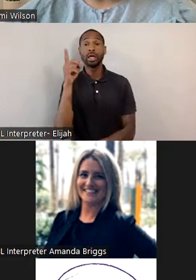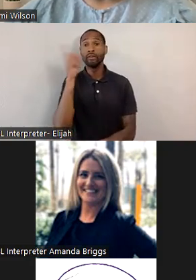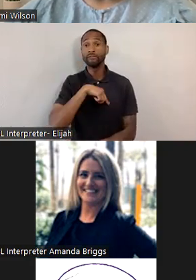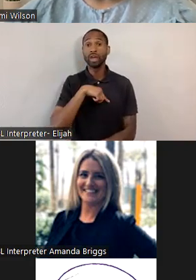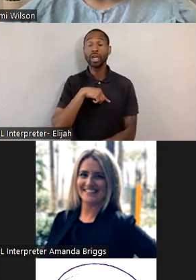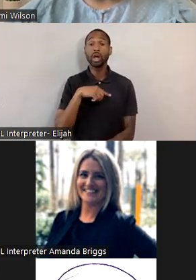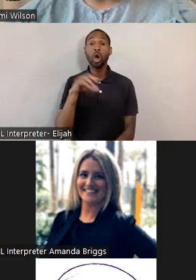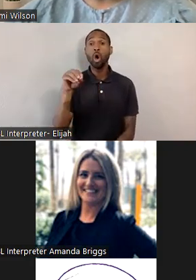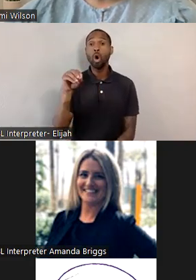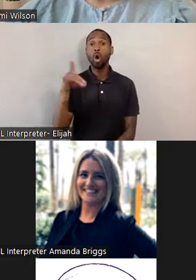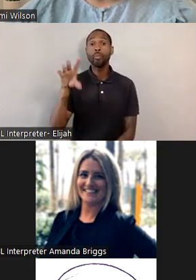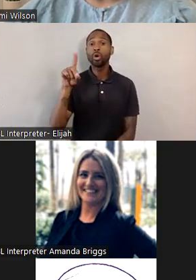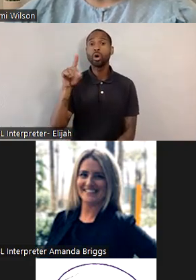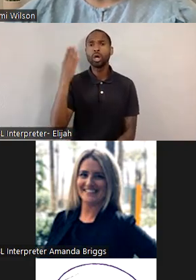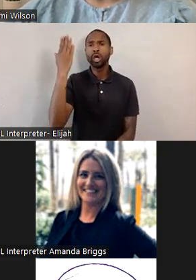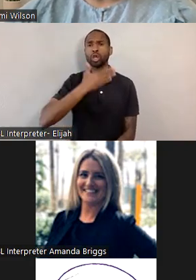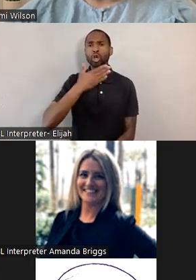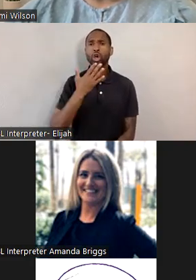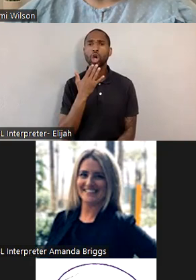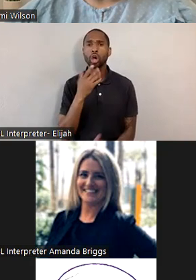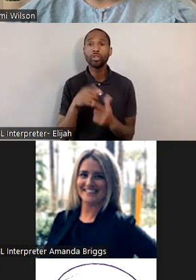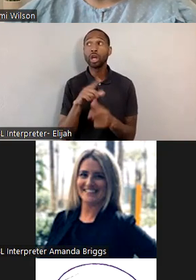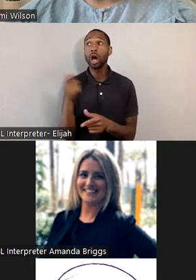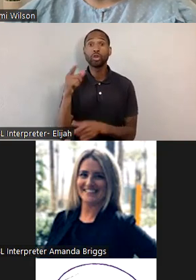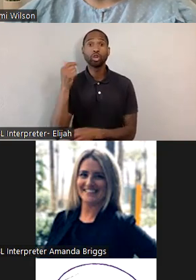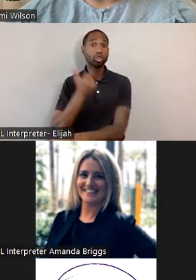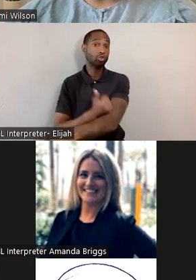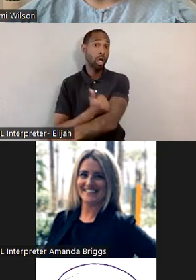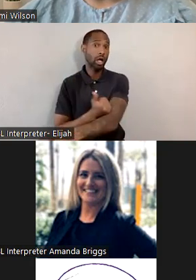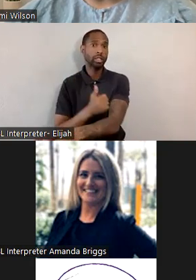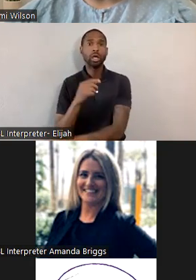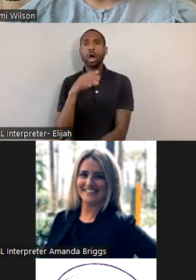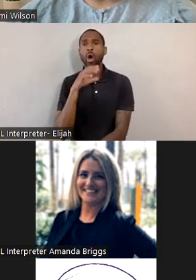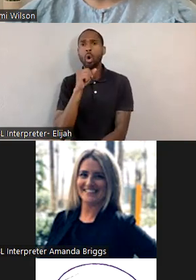in the darker color, and then all other drugs in the orange color.